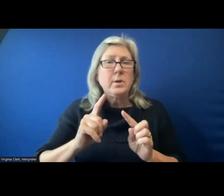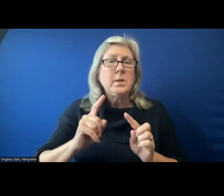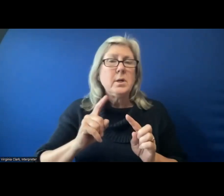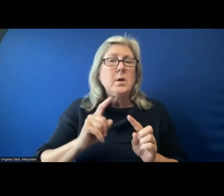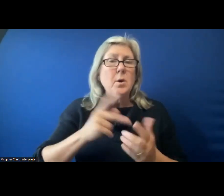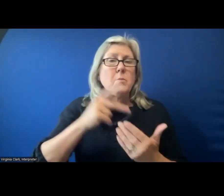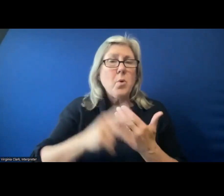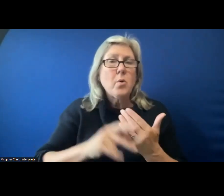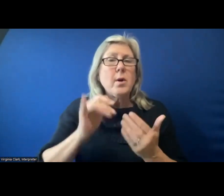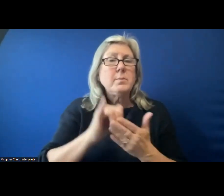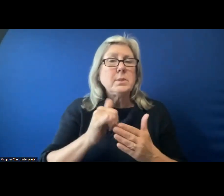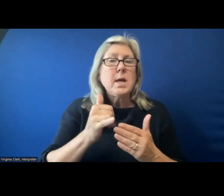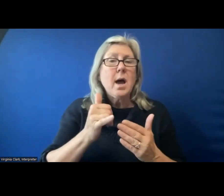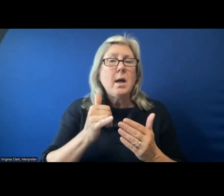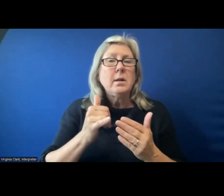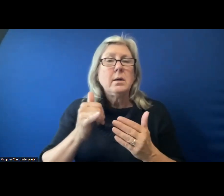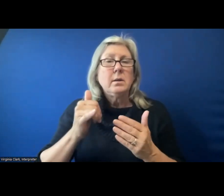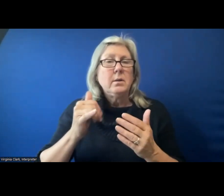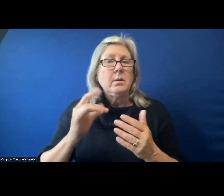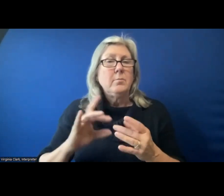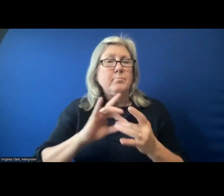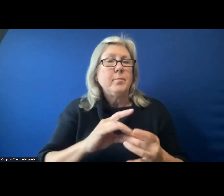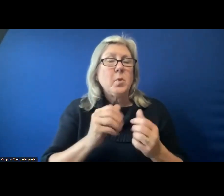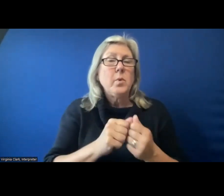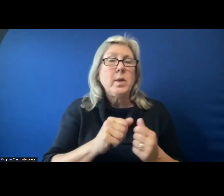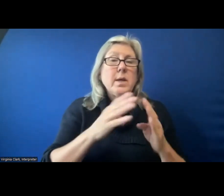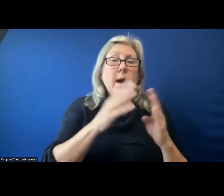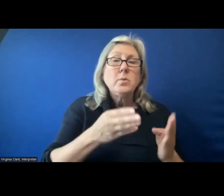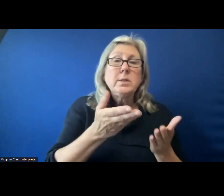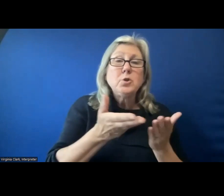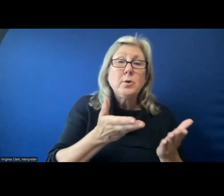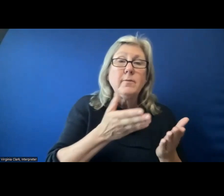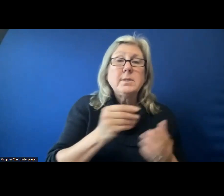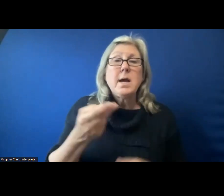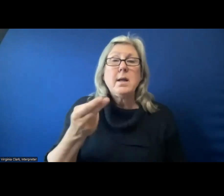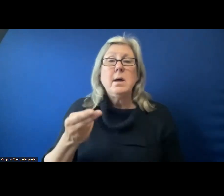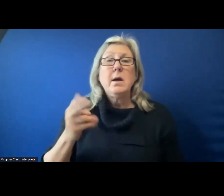through housing services and HUD. So we all, in our advocacy community need